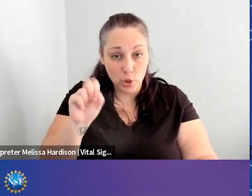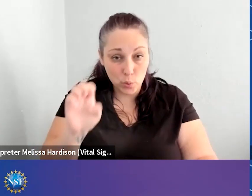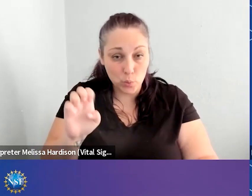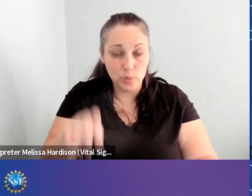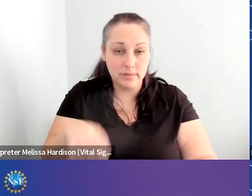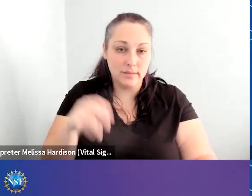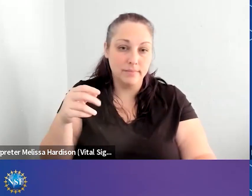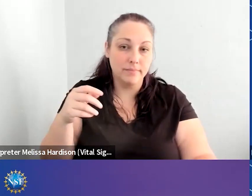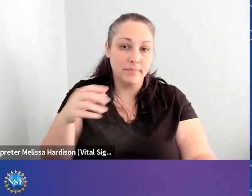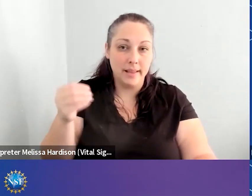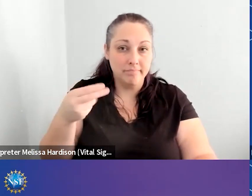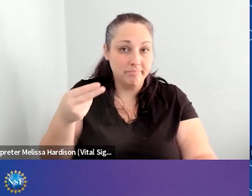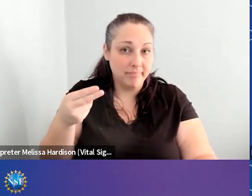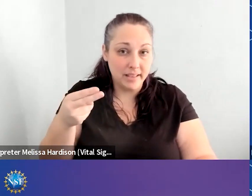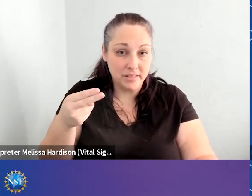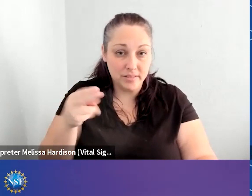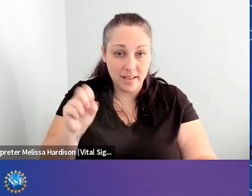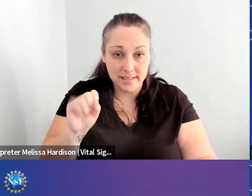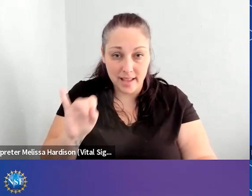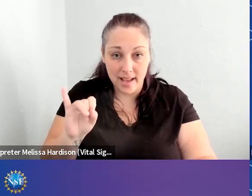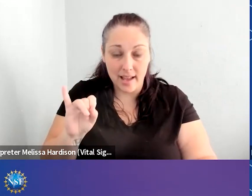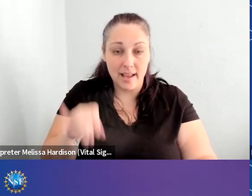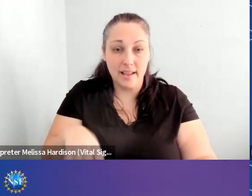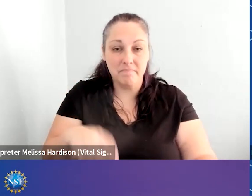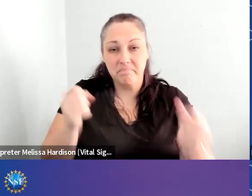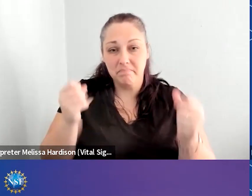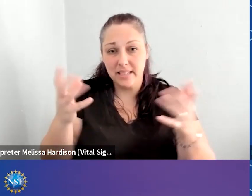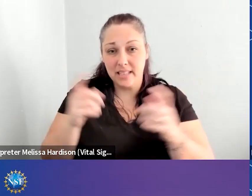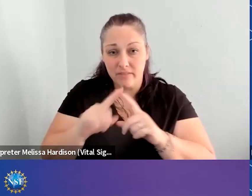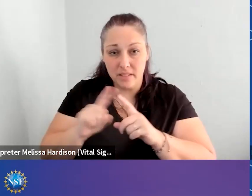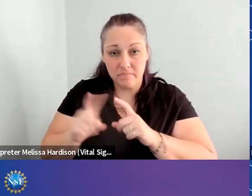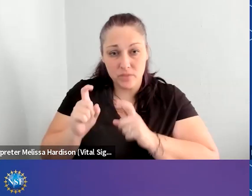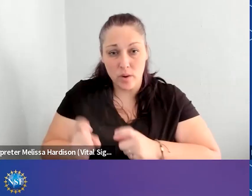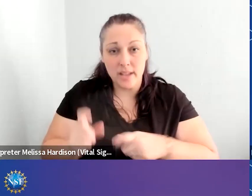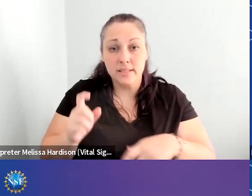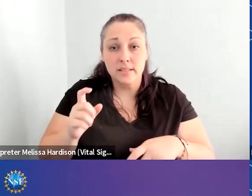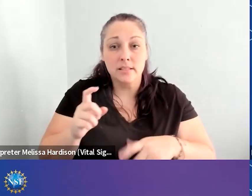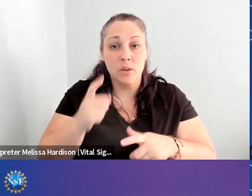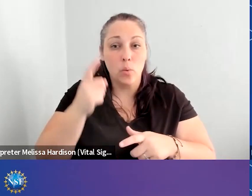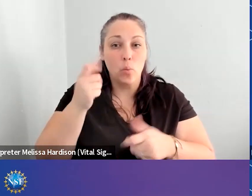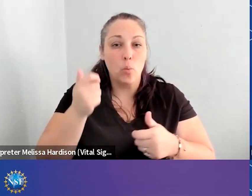and many of the HBCU grants, really focusing on what is a problem that you're attempting to solve.